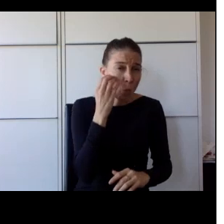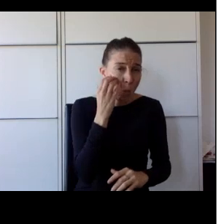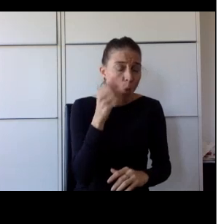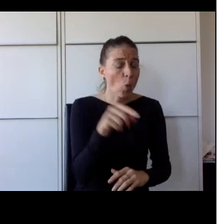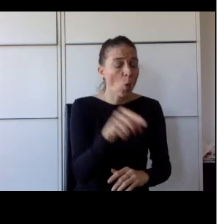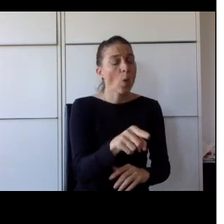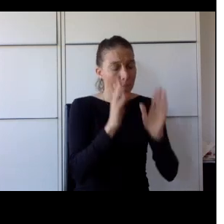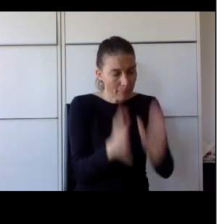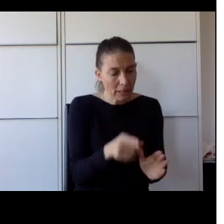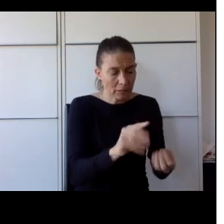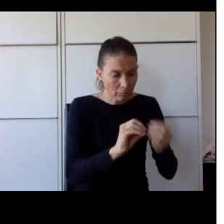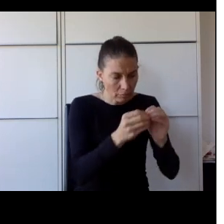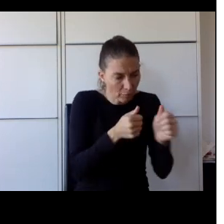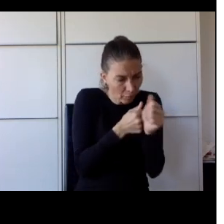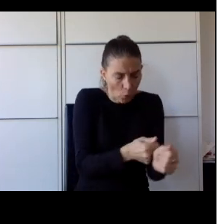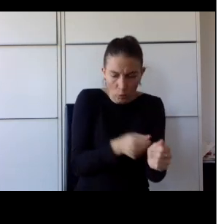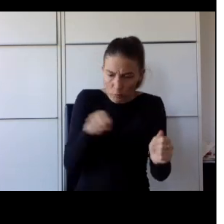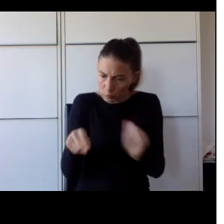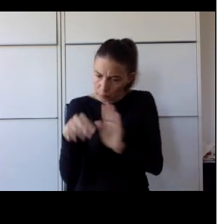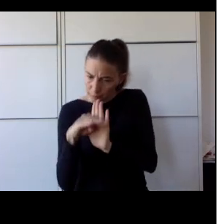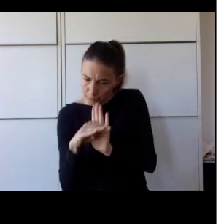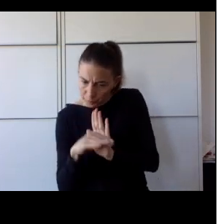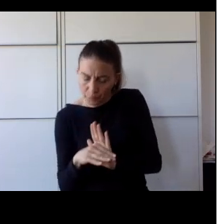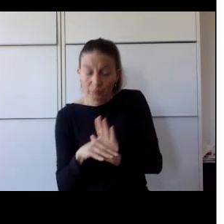in order to be accessible for persons with disabilities